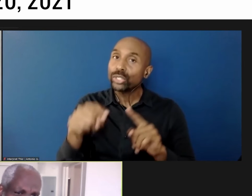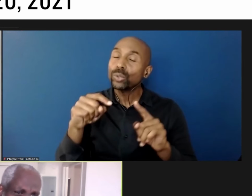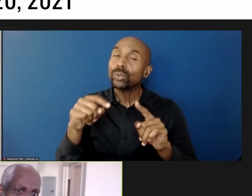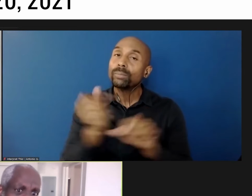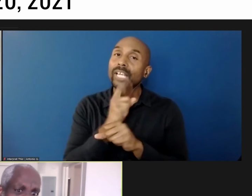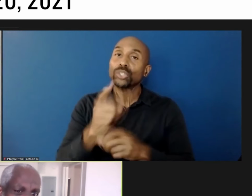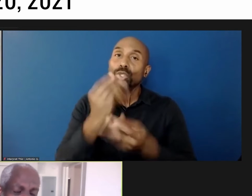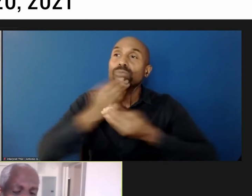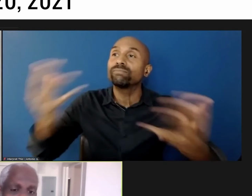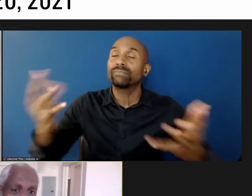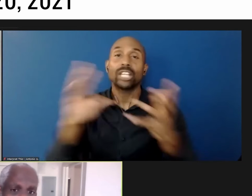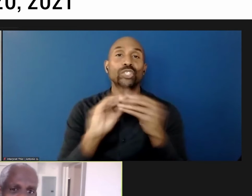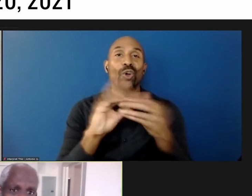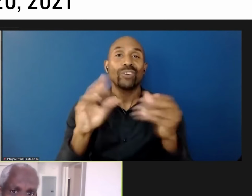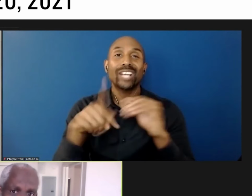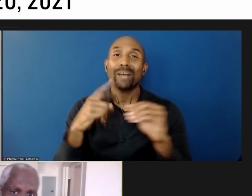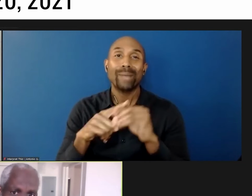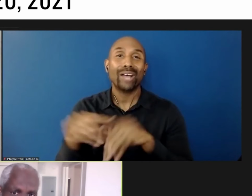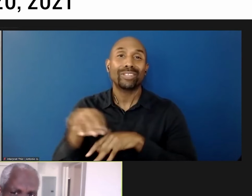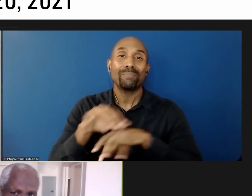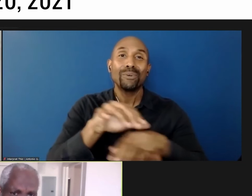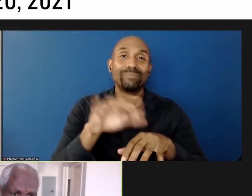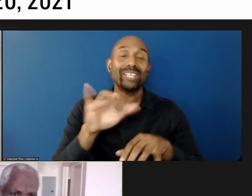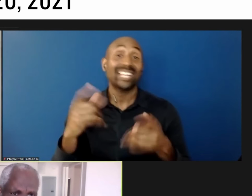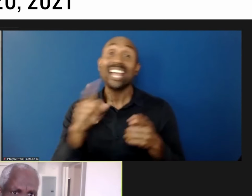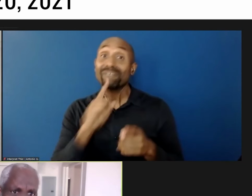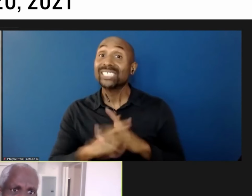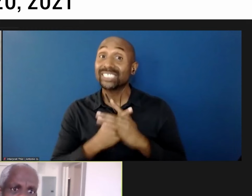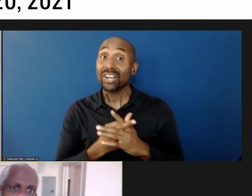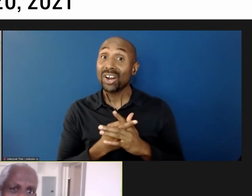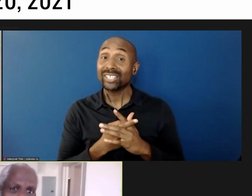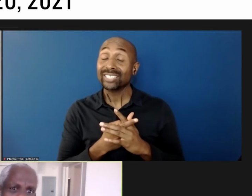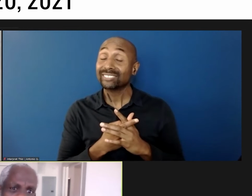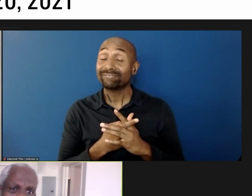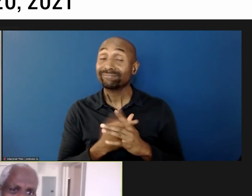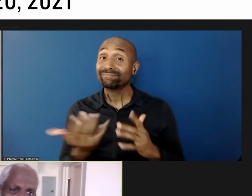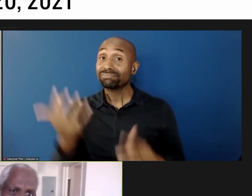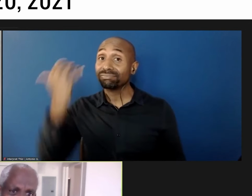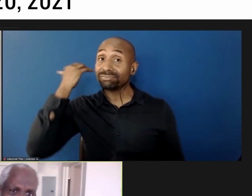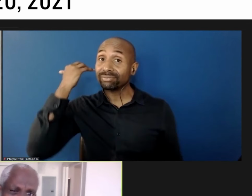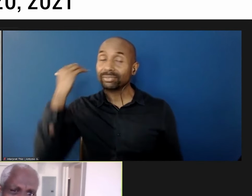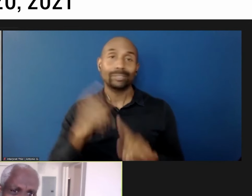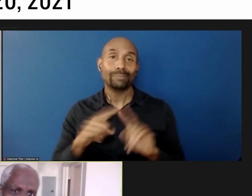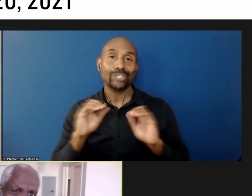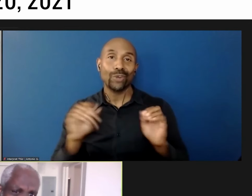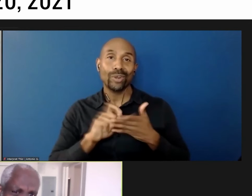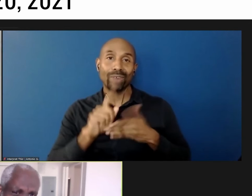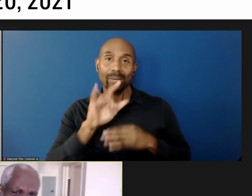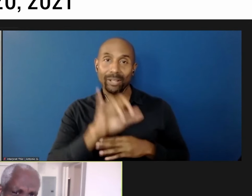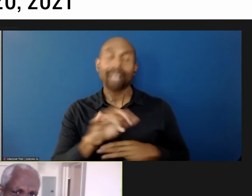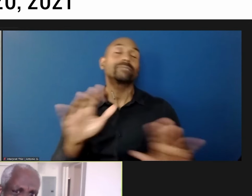really nobody is writing about, you know, so that's one thing, telling the stories and